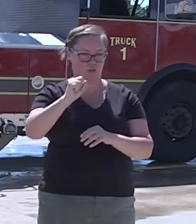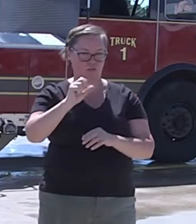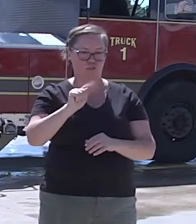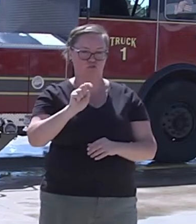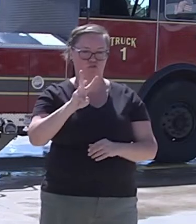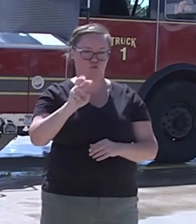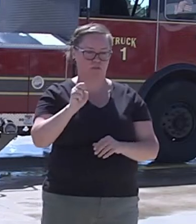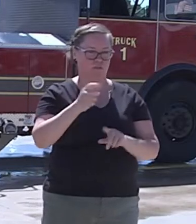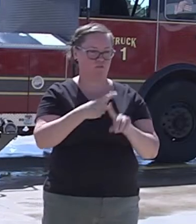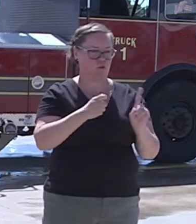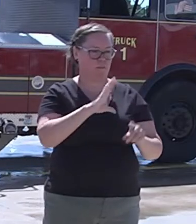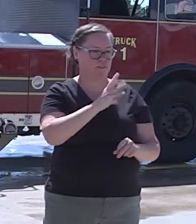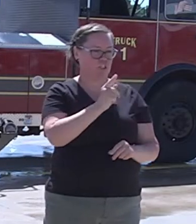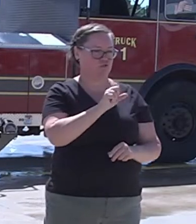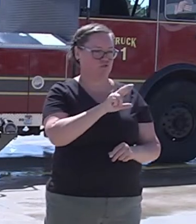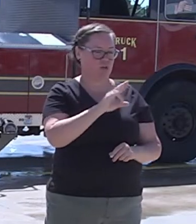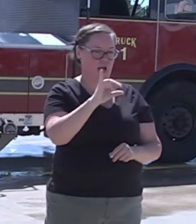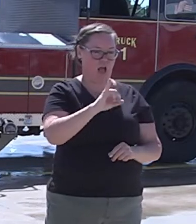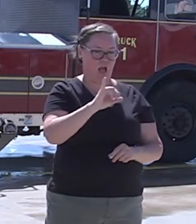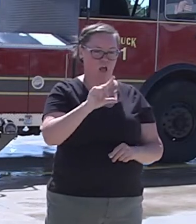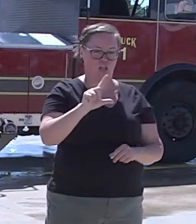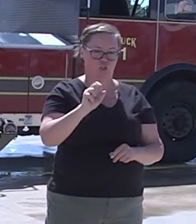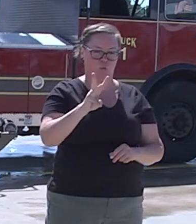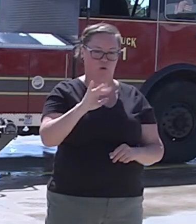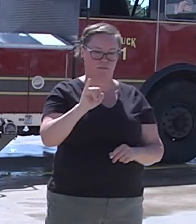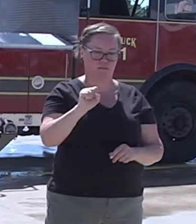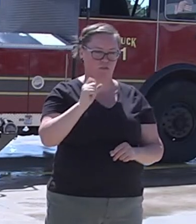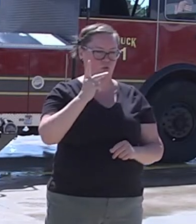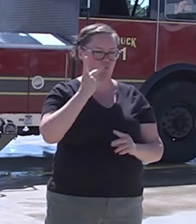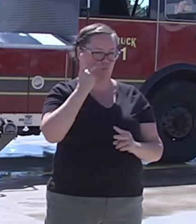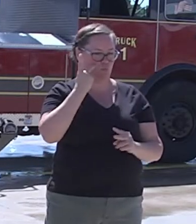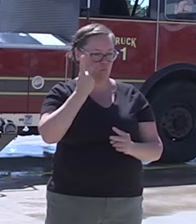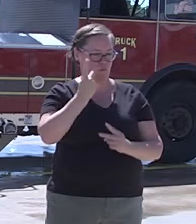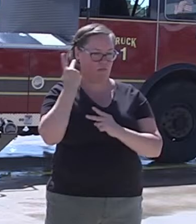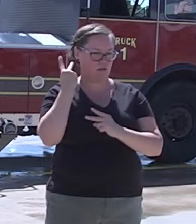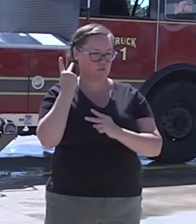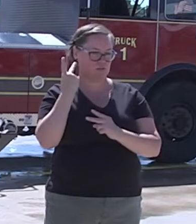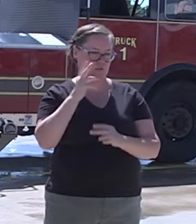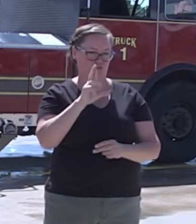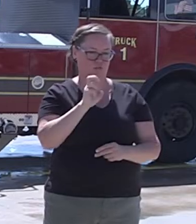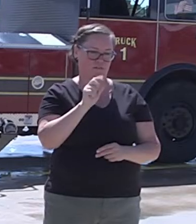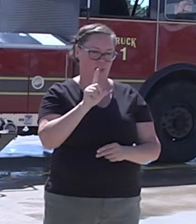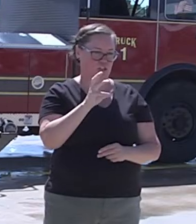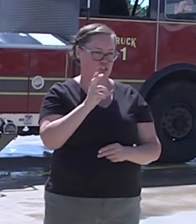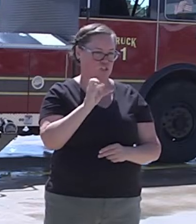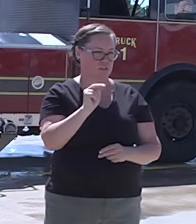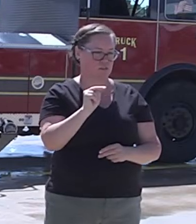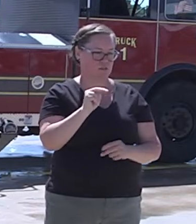Lewis reflection Square Park they are up for an award called The People's Choice Award through